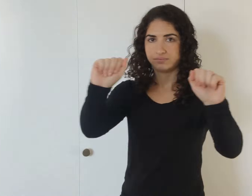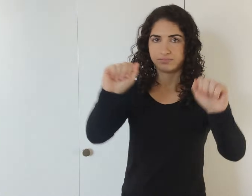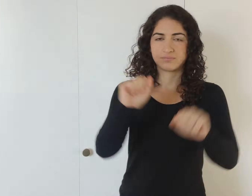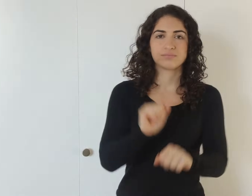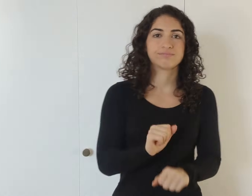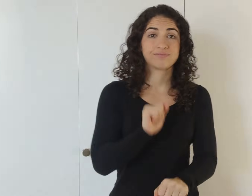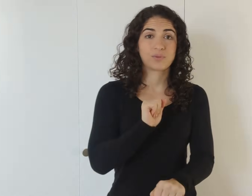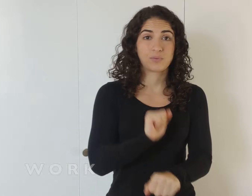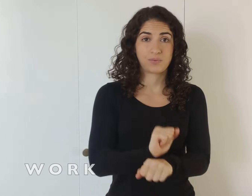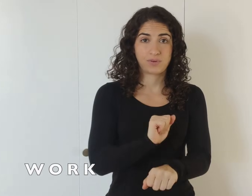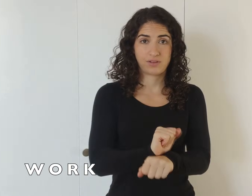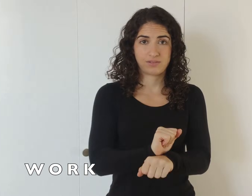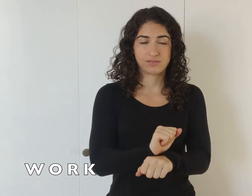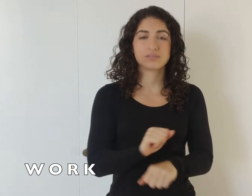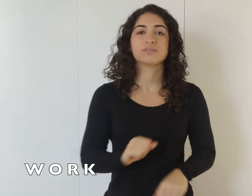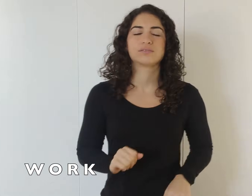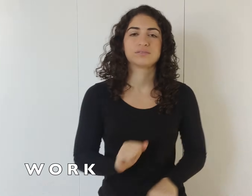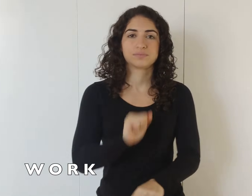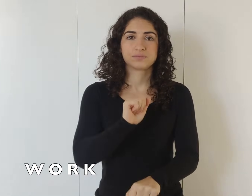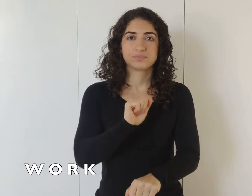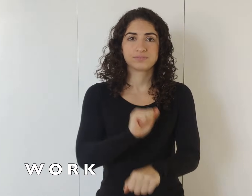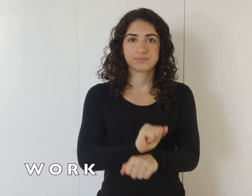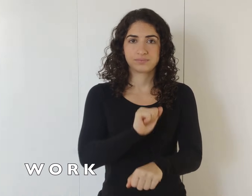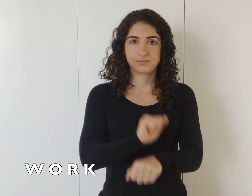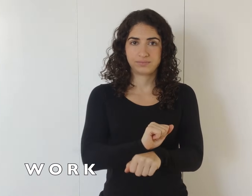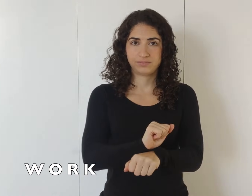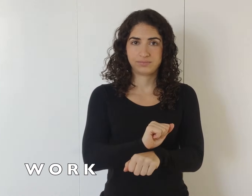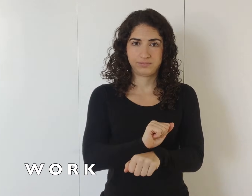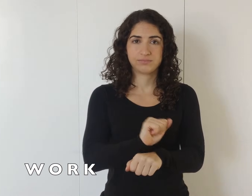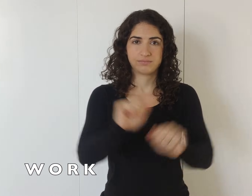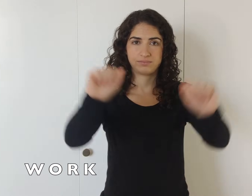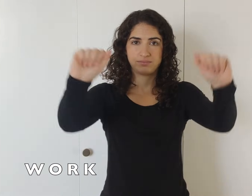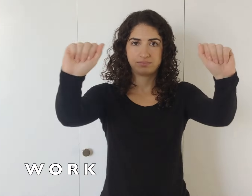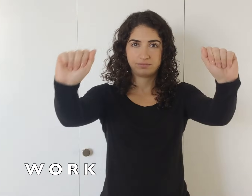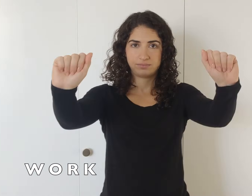So the fist -- WORK, WORK.